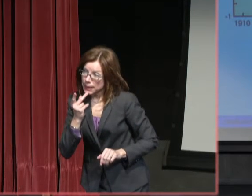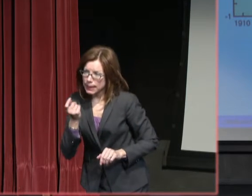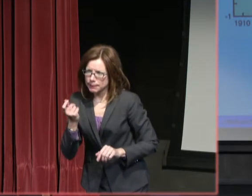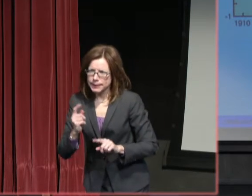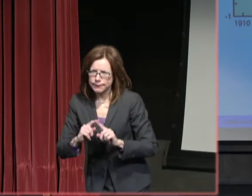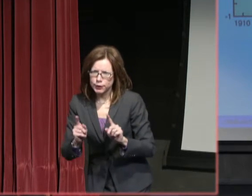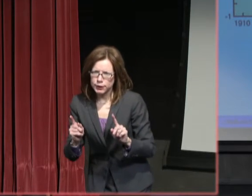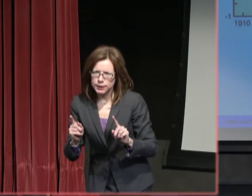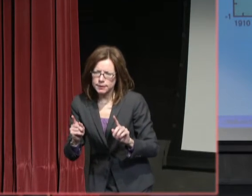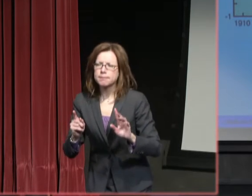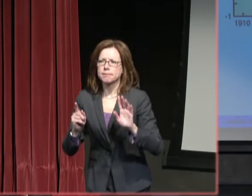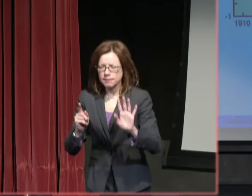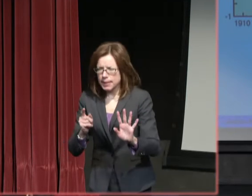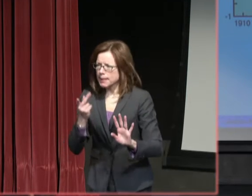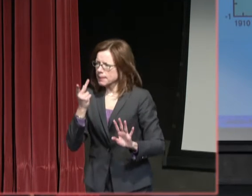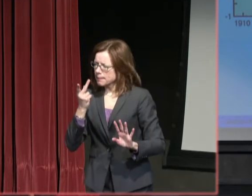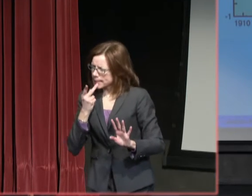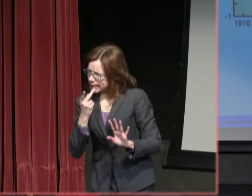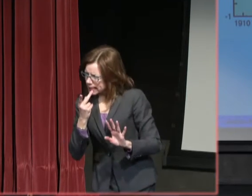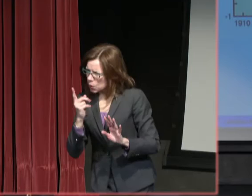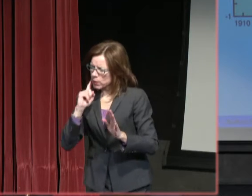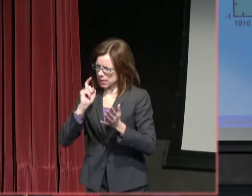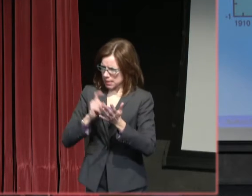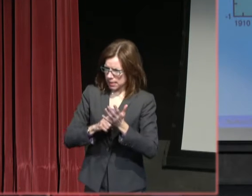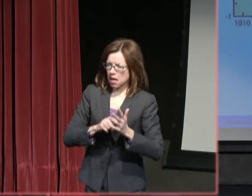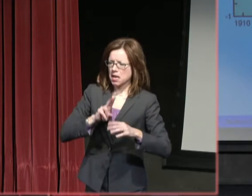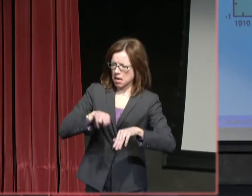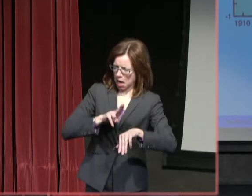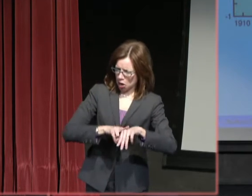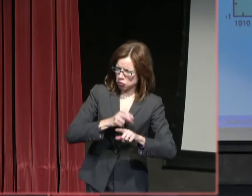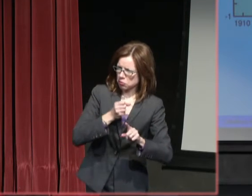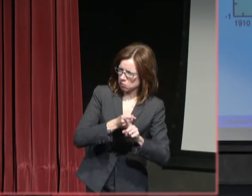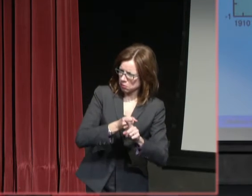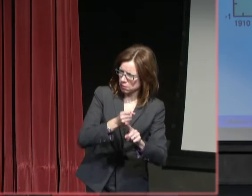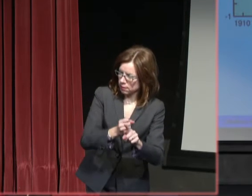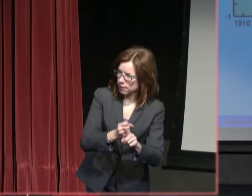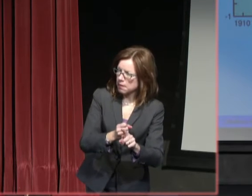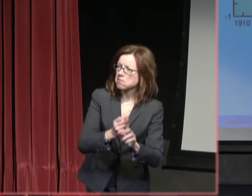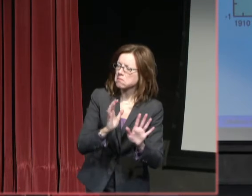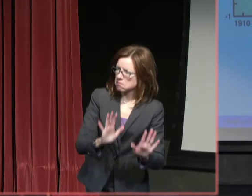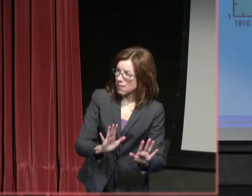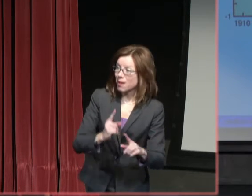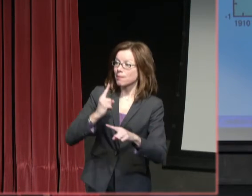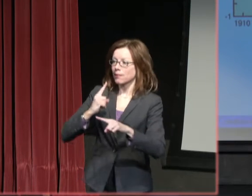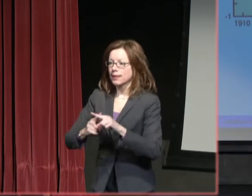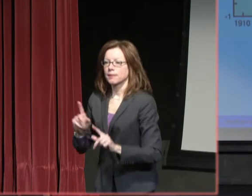well the same models, but with additional parameters put in them, where we have a human forcings